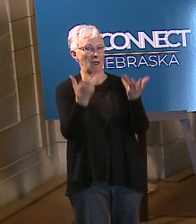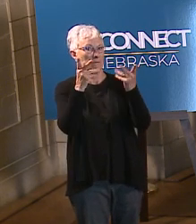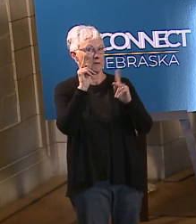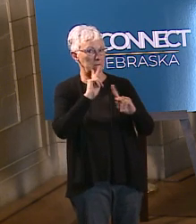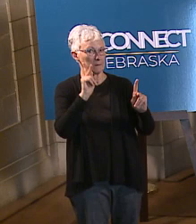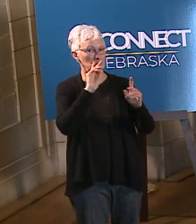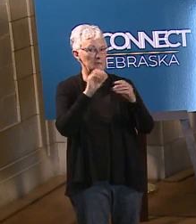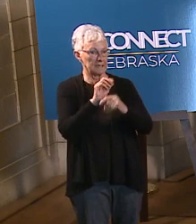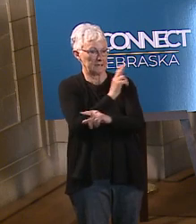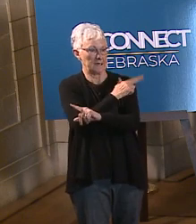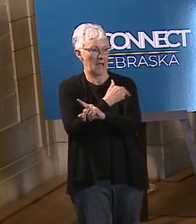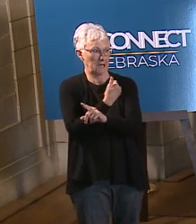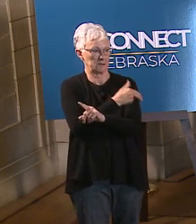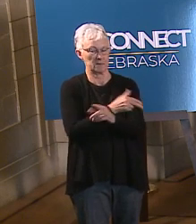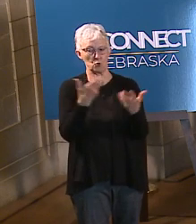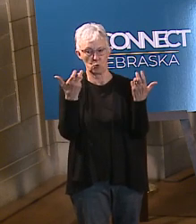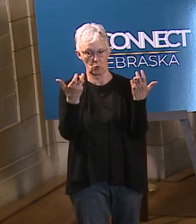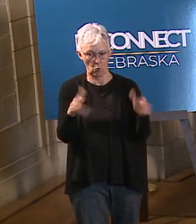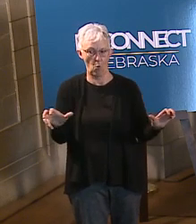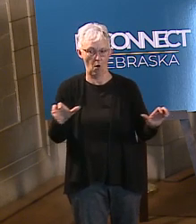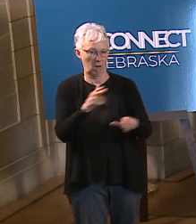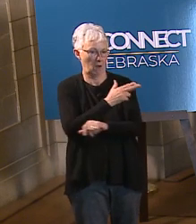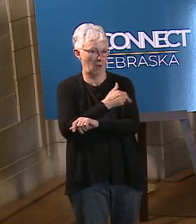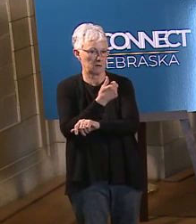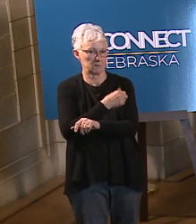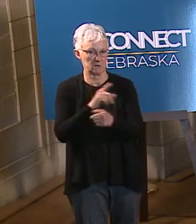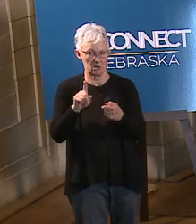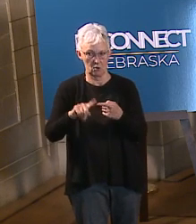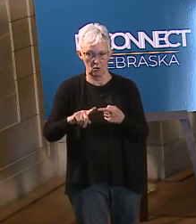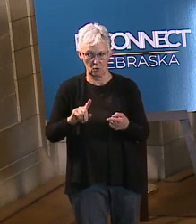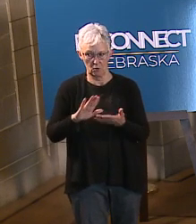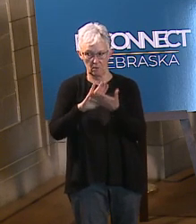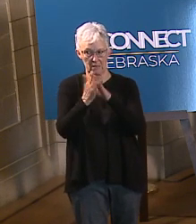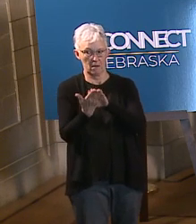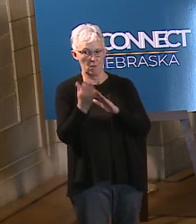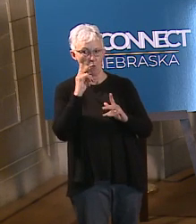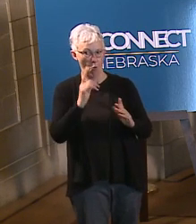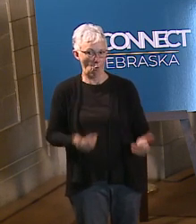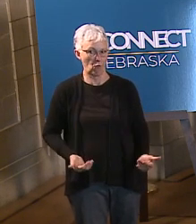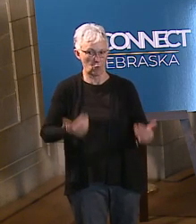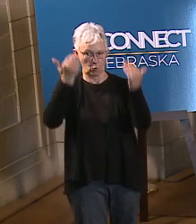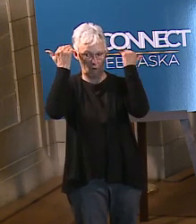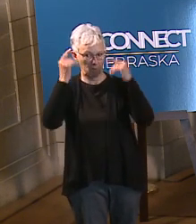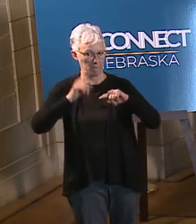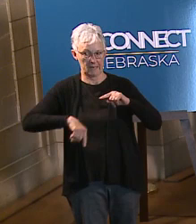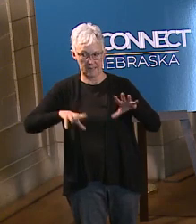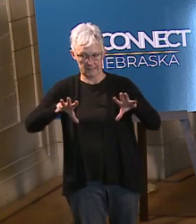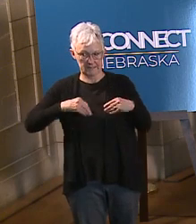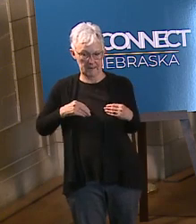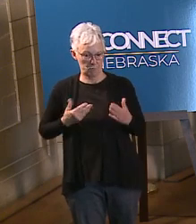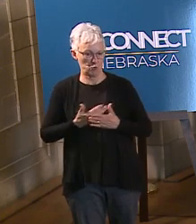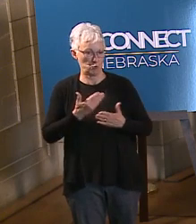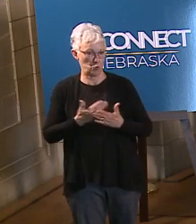DECISION, AND FOCUS SPECIFICALLY ON HOSPITALIZATIONS. THAT WAS OUR NORTH STAR THROUGHOUT THIS ENTIRE PANDEMIC,